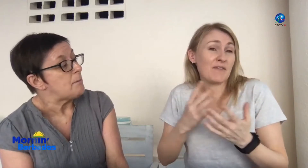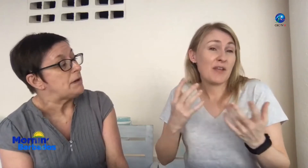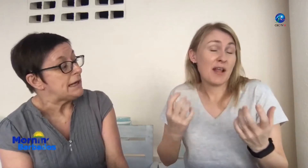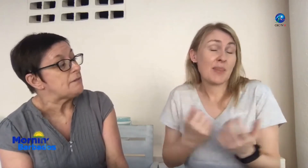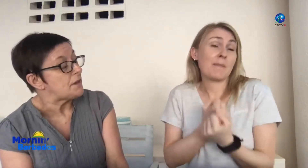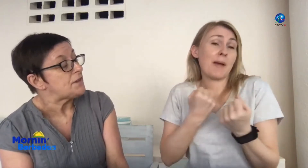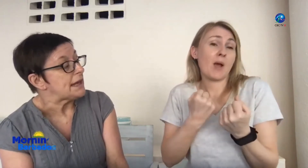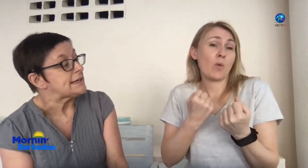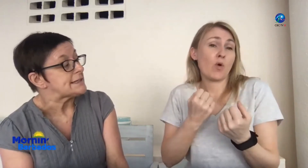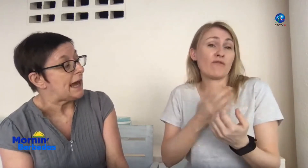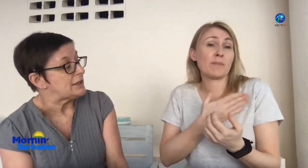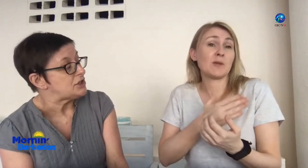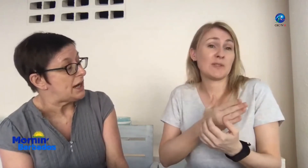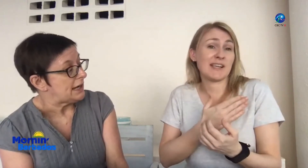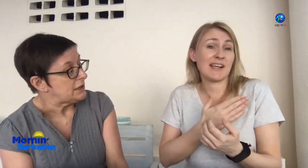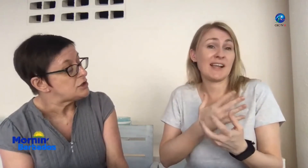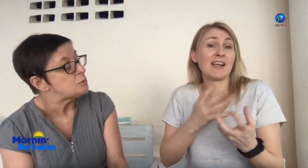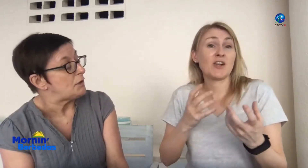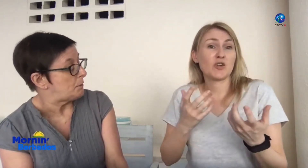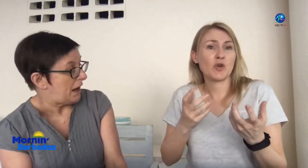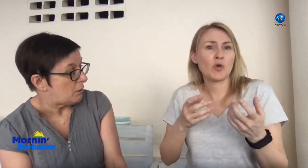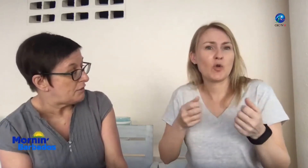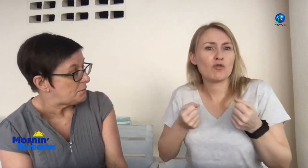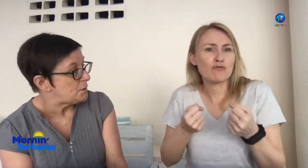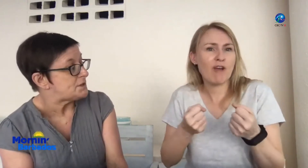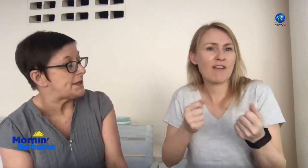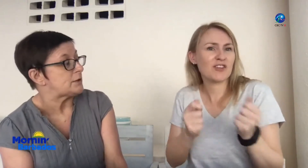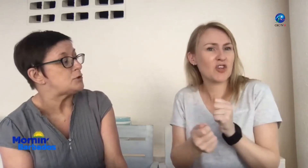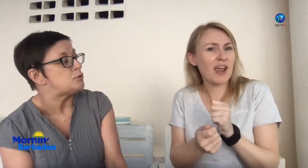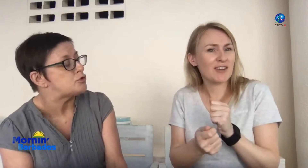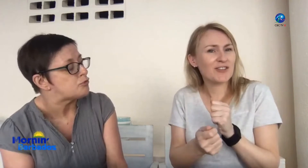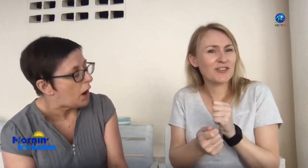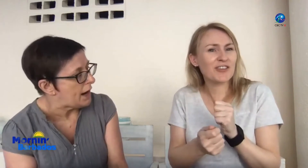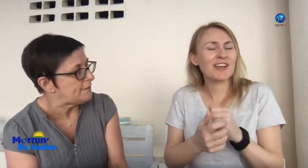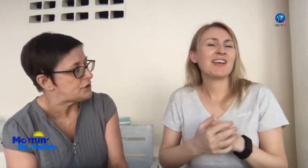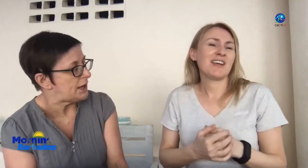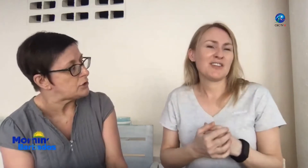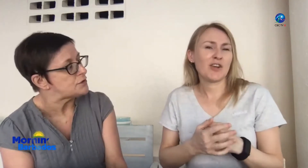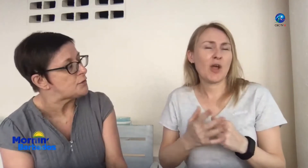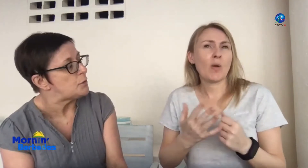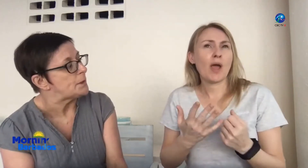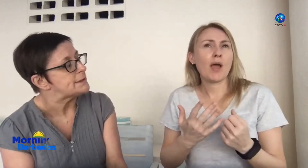i believe that things can change with the power of music to drive change forward